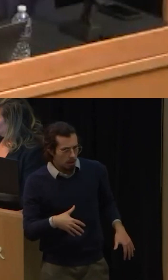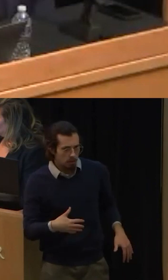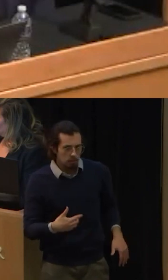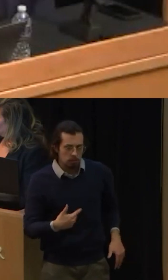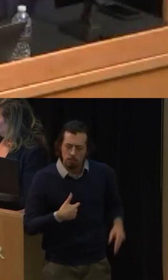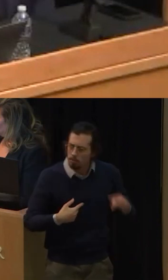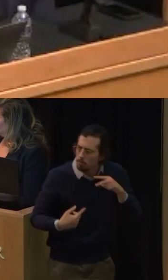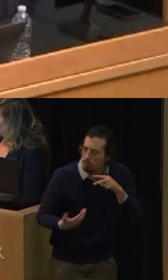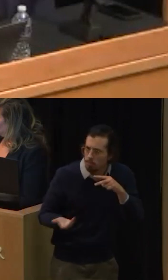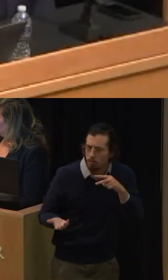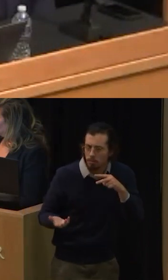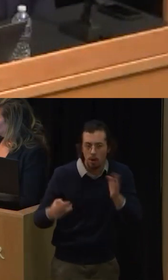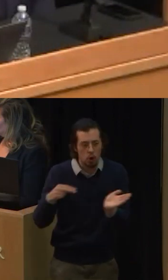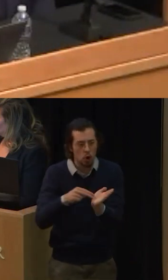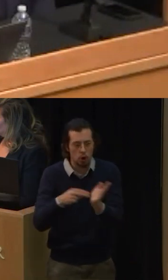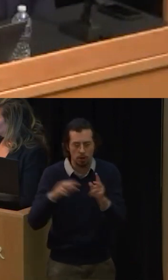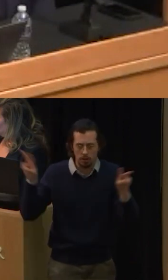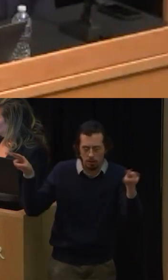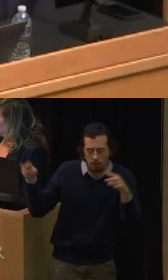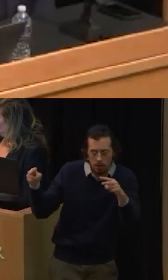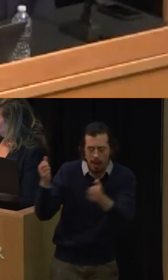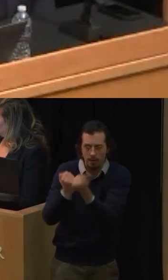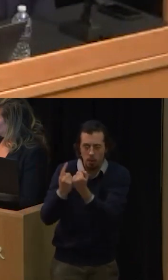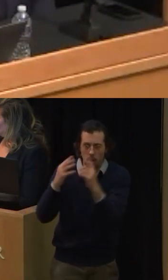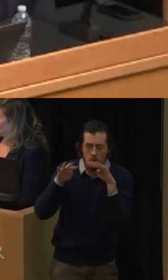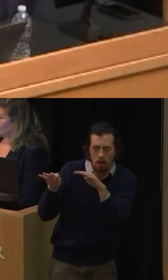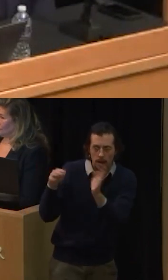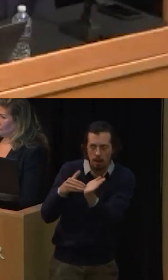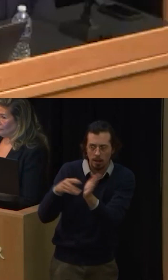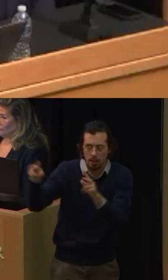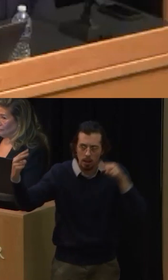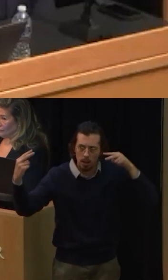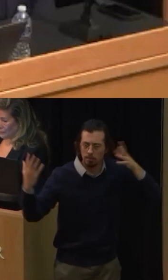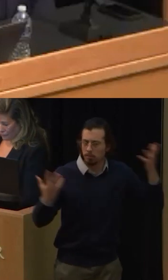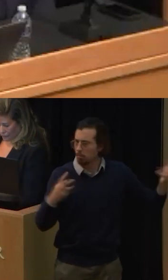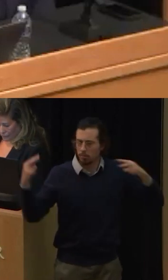and I'm looking at the doctor. The nurses are looking at him like he's crazy. He's looking at me. I'm looking at him. They're looking at me. We're looking at him.